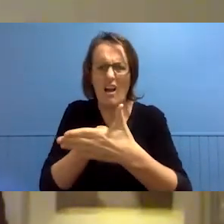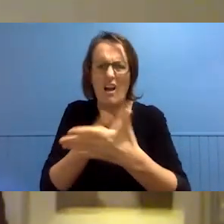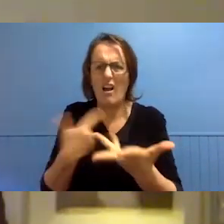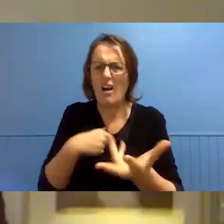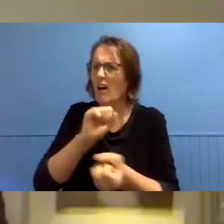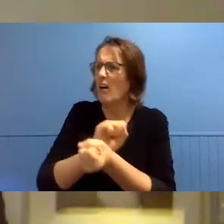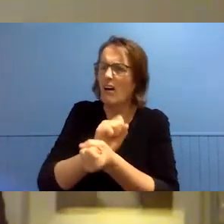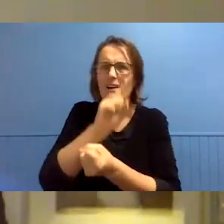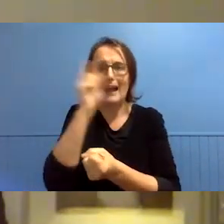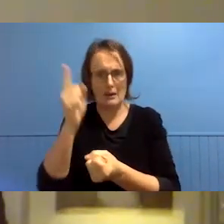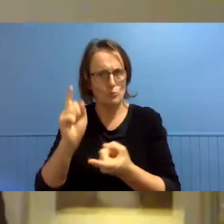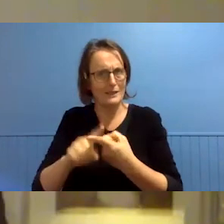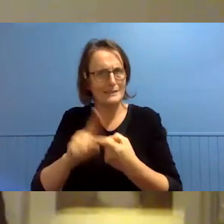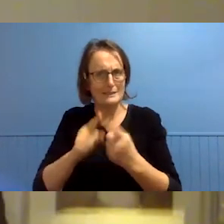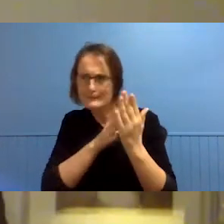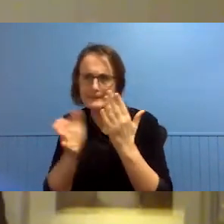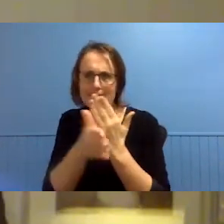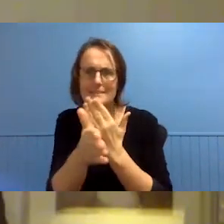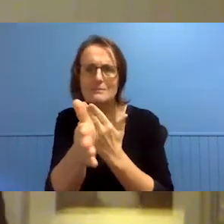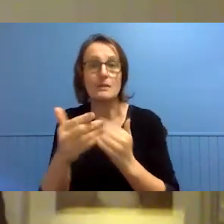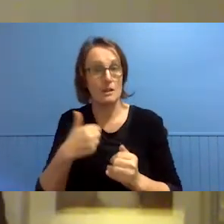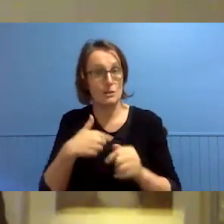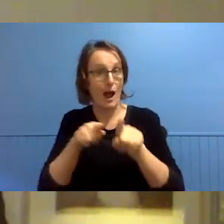right for us. I mean, I'm already learning the idea of how do you wait